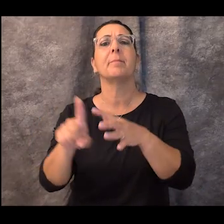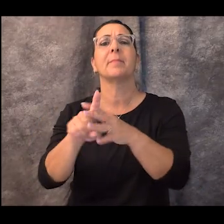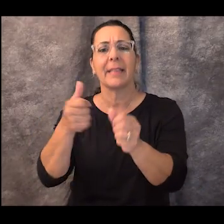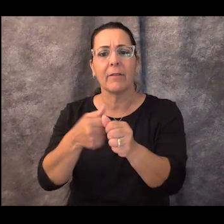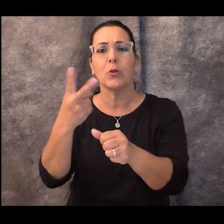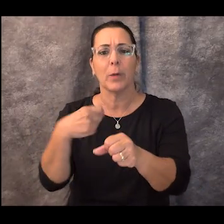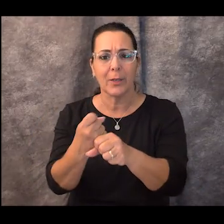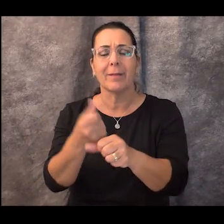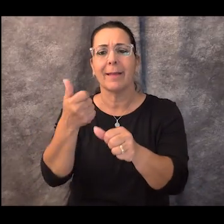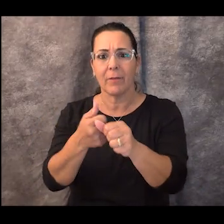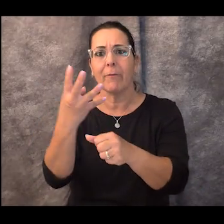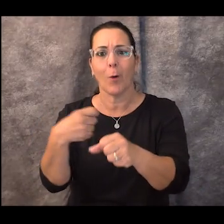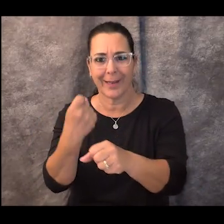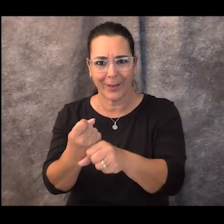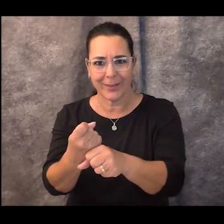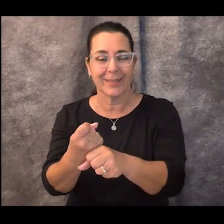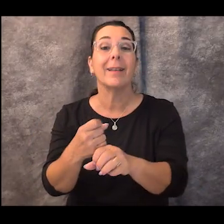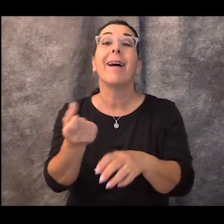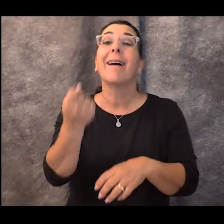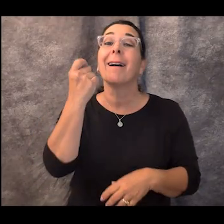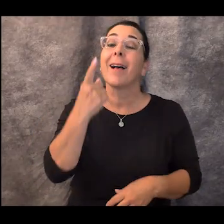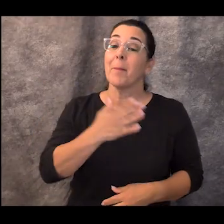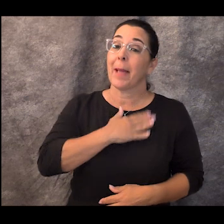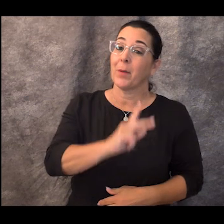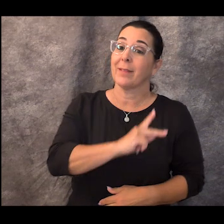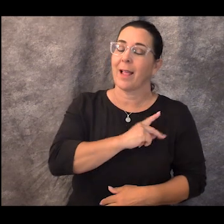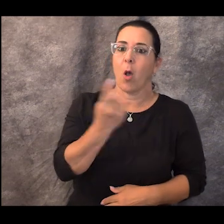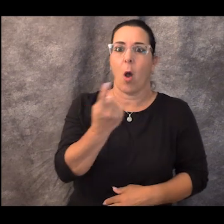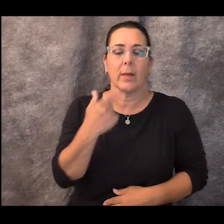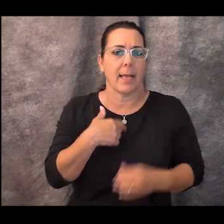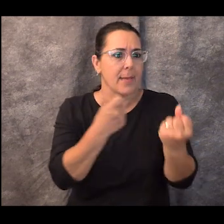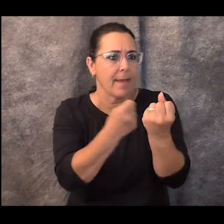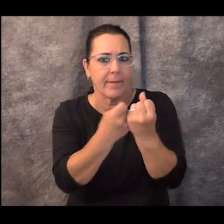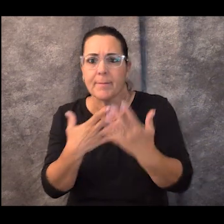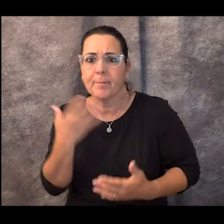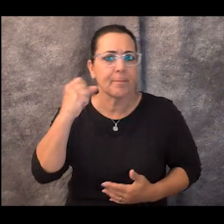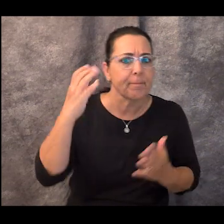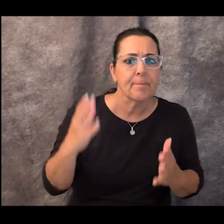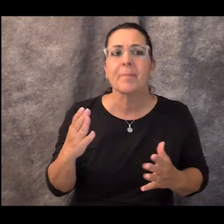I was always that activist, advocate, personality, but I was just born to be voting nerd.